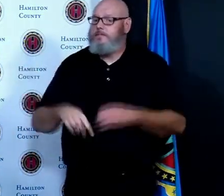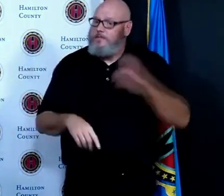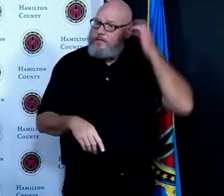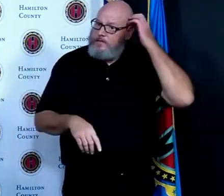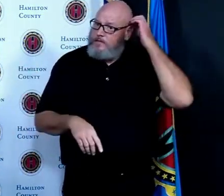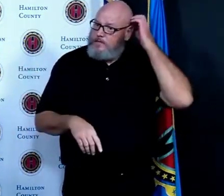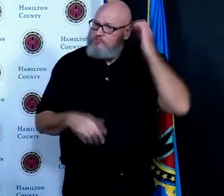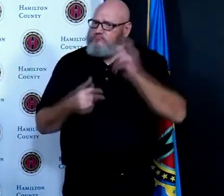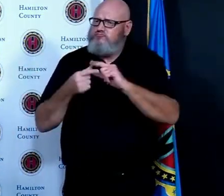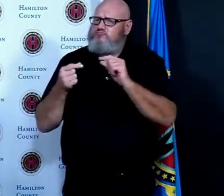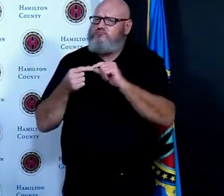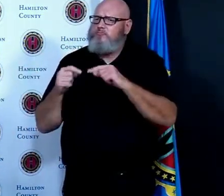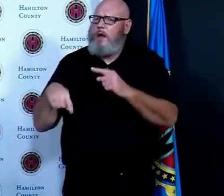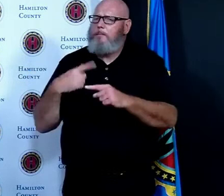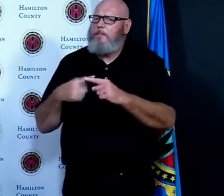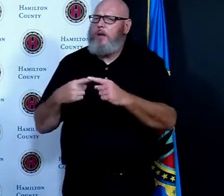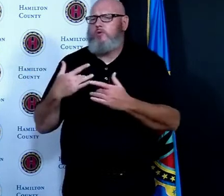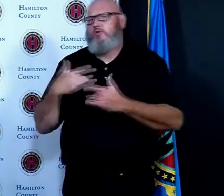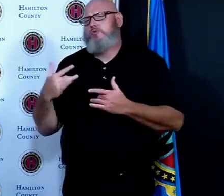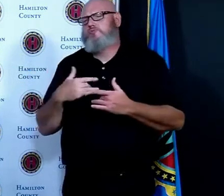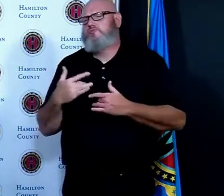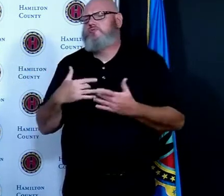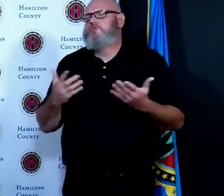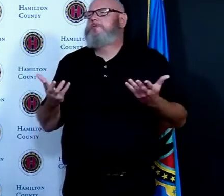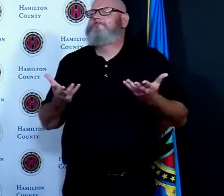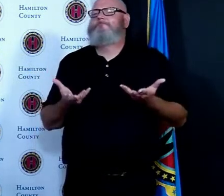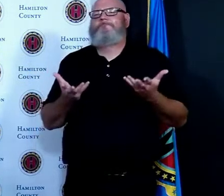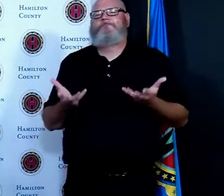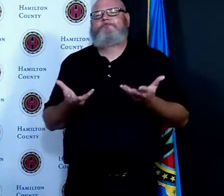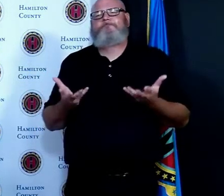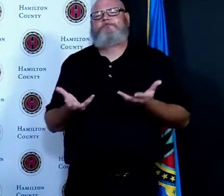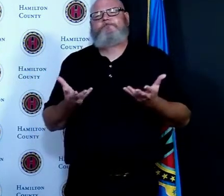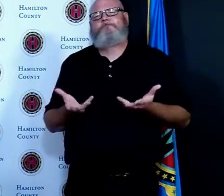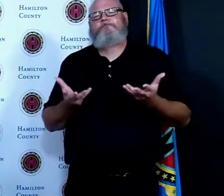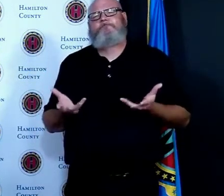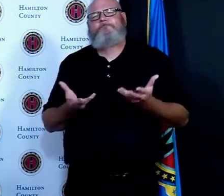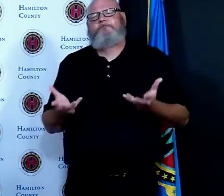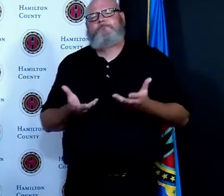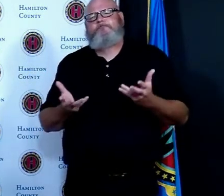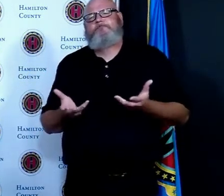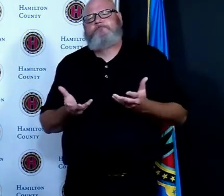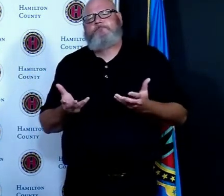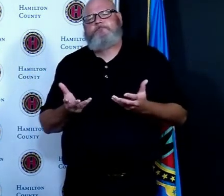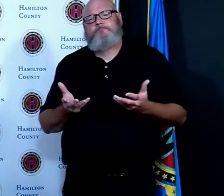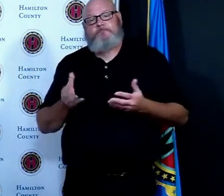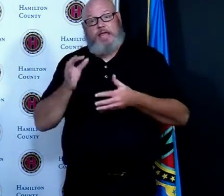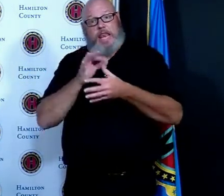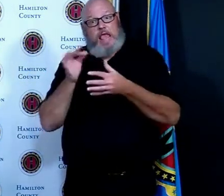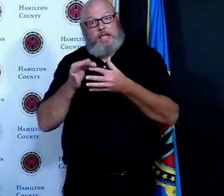we that there might be an end to elective procedures if the case rate doubled again